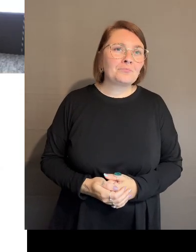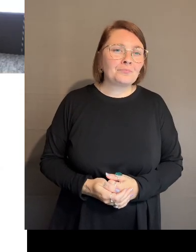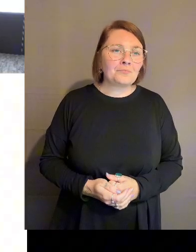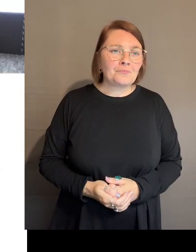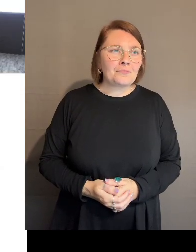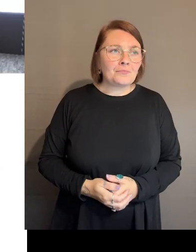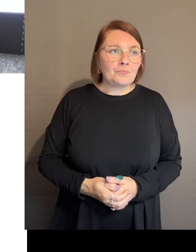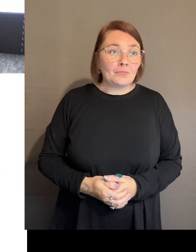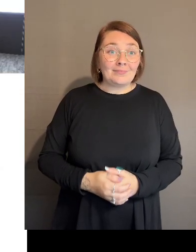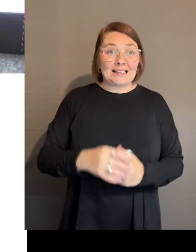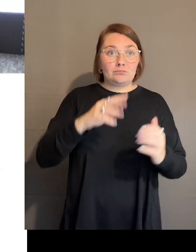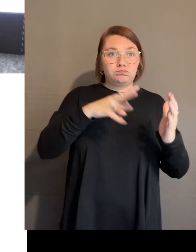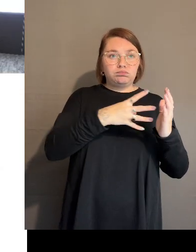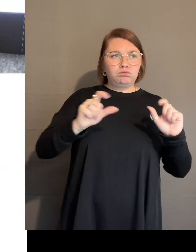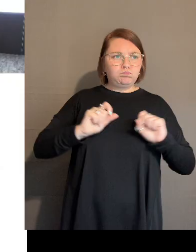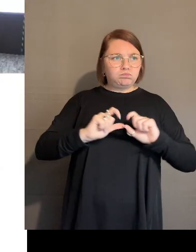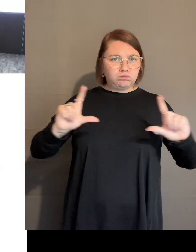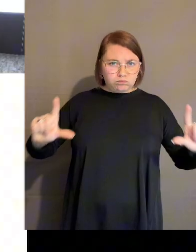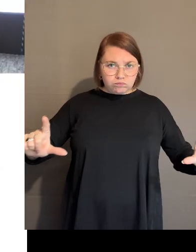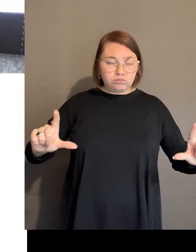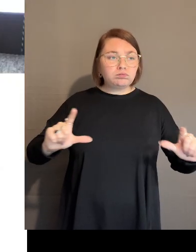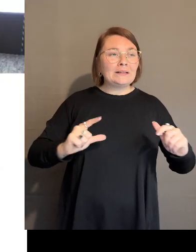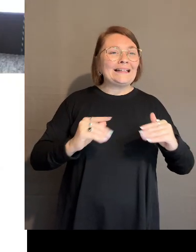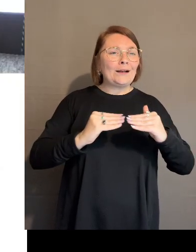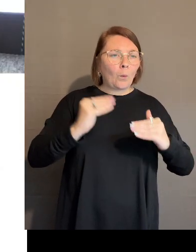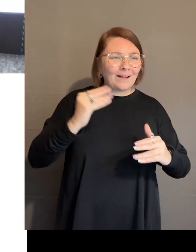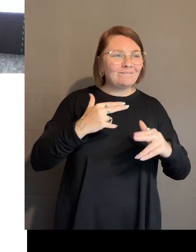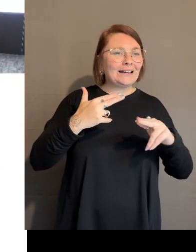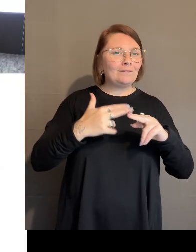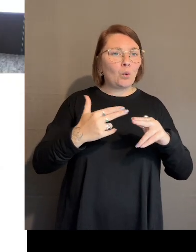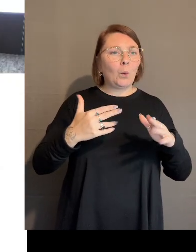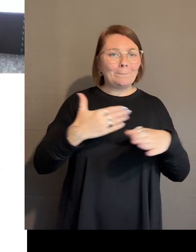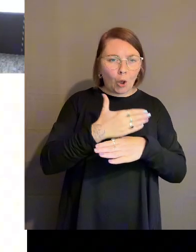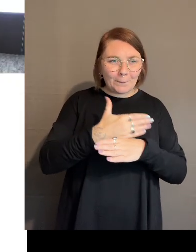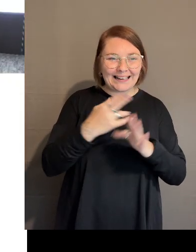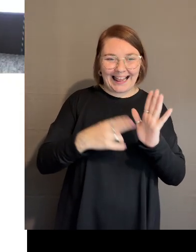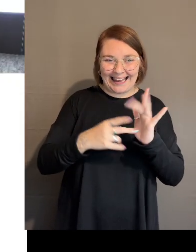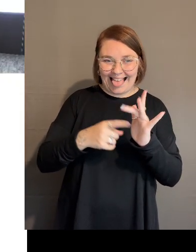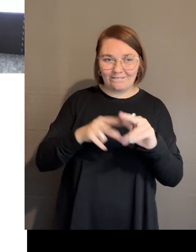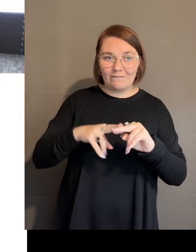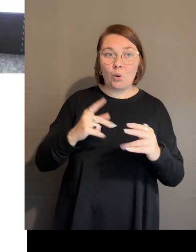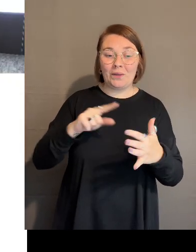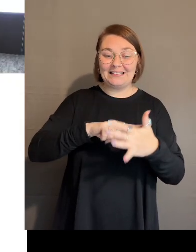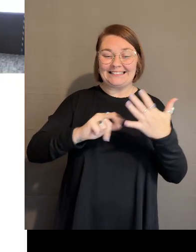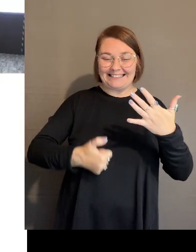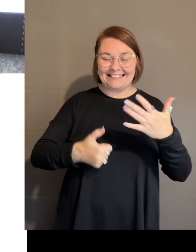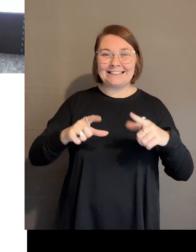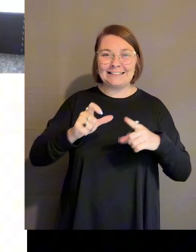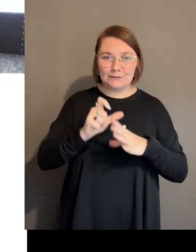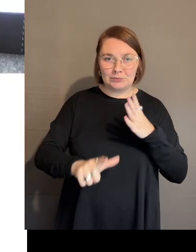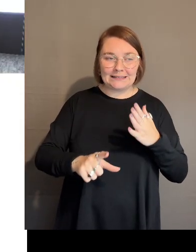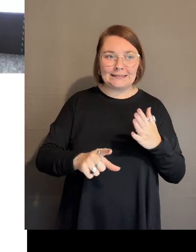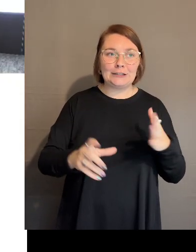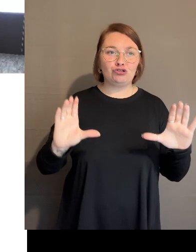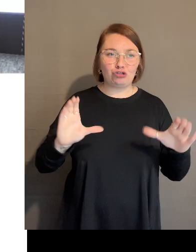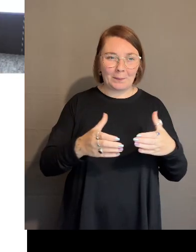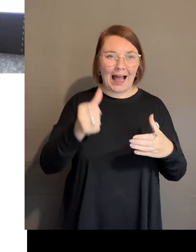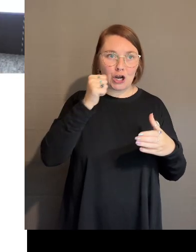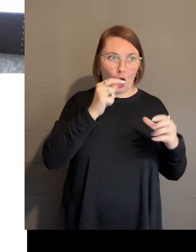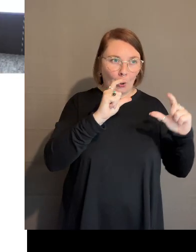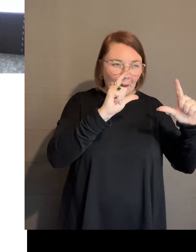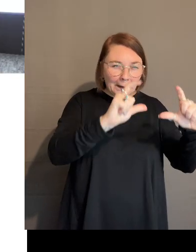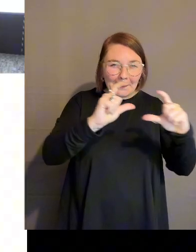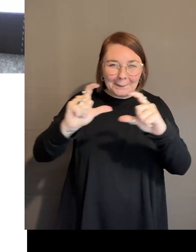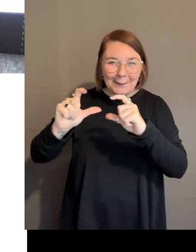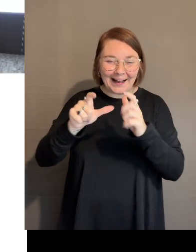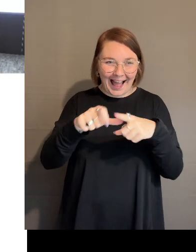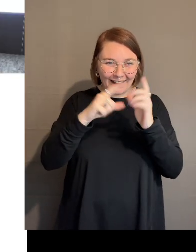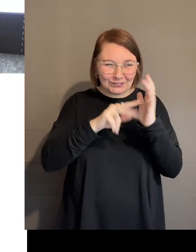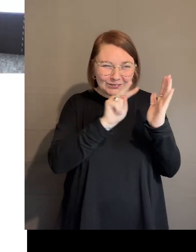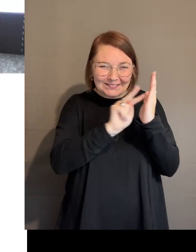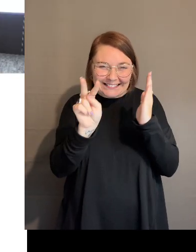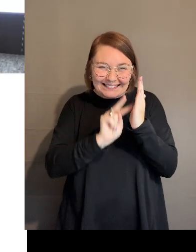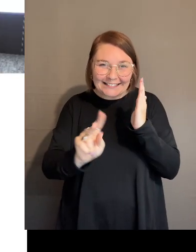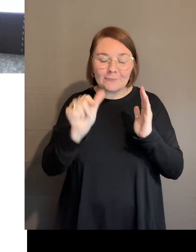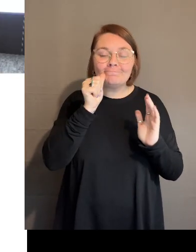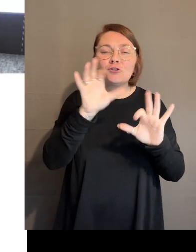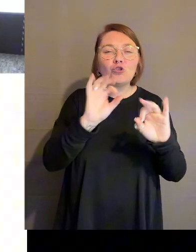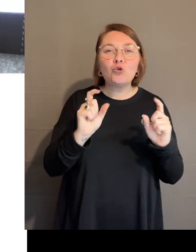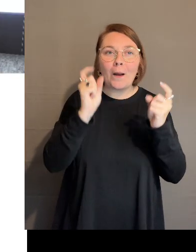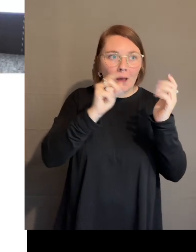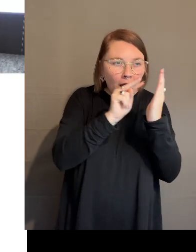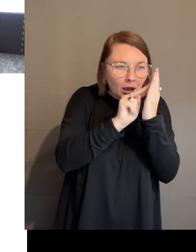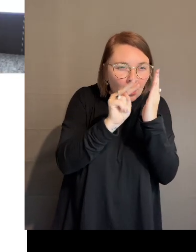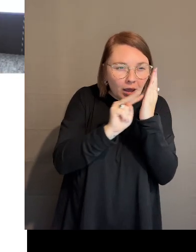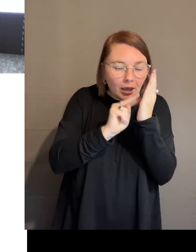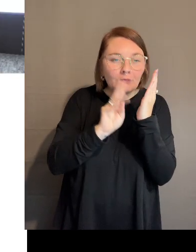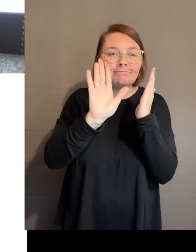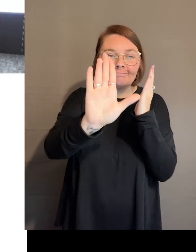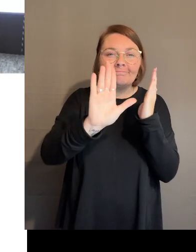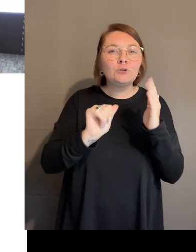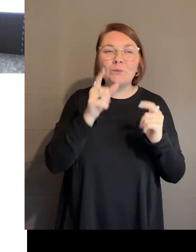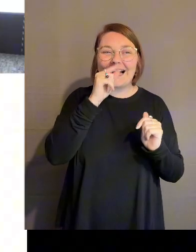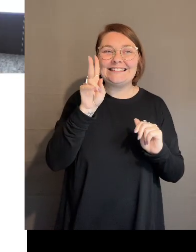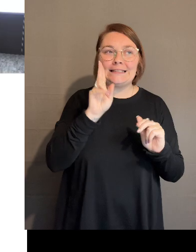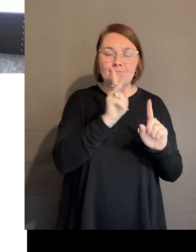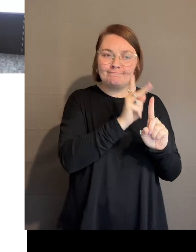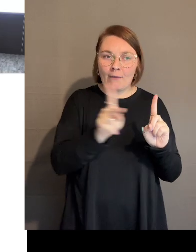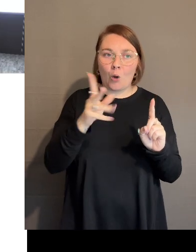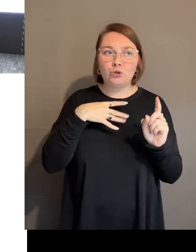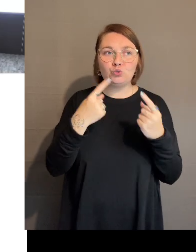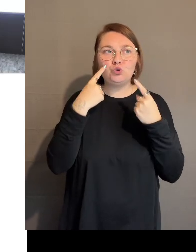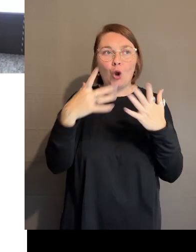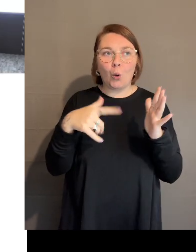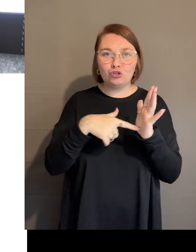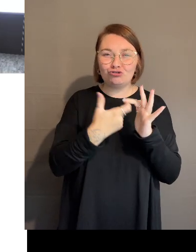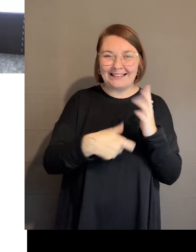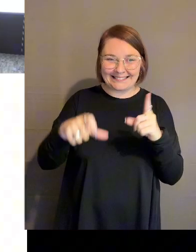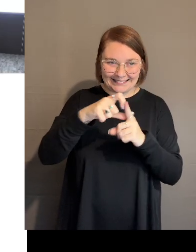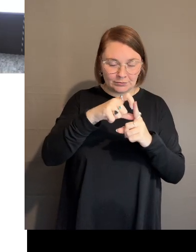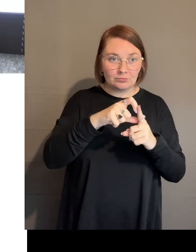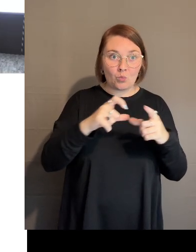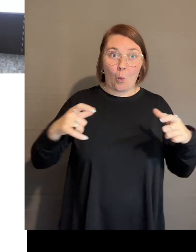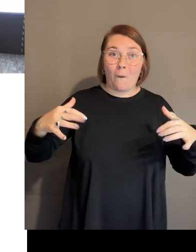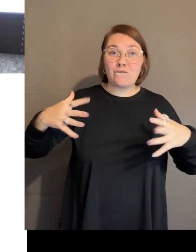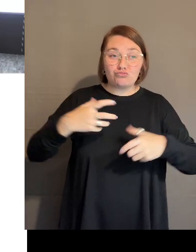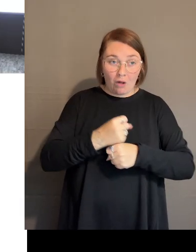This slide shows inequalities in employment and yields across six disability groups. I know these figures are really small, but, don't worry about reading them. The key patterns I'm trying to highlight here is, overall, both